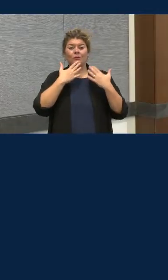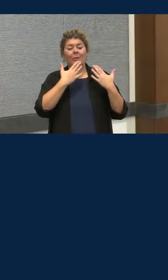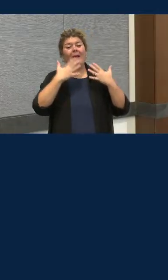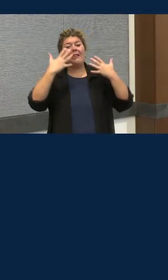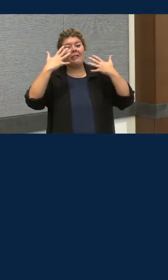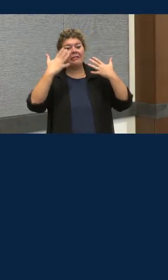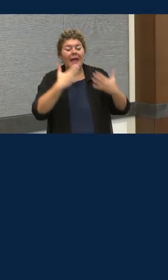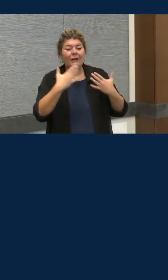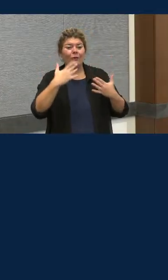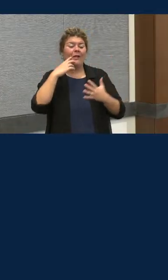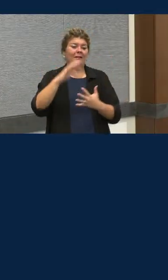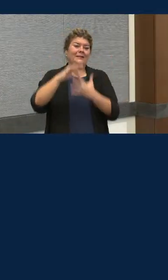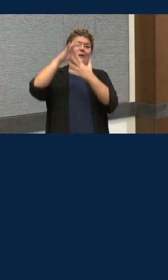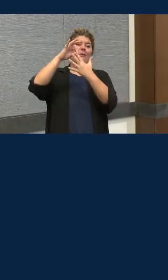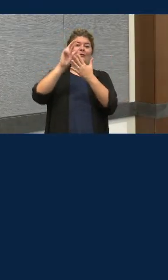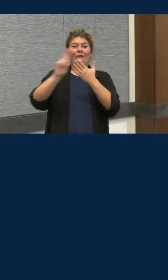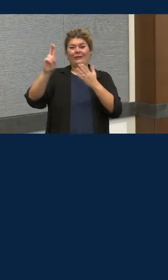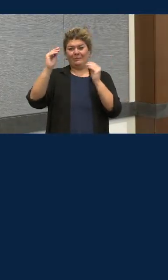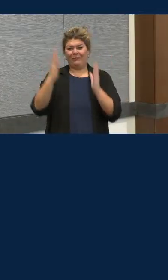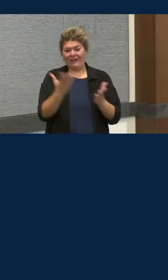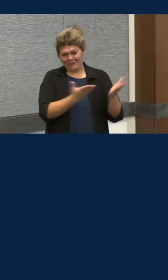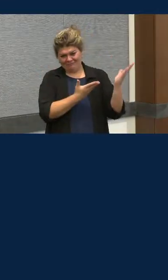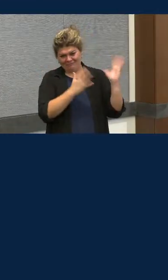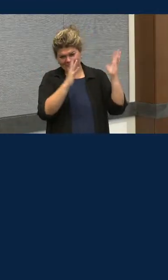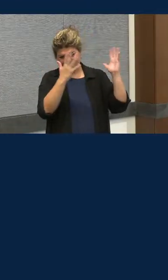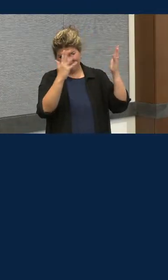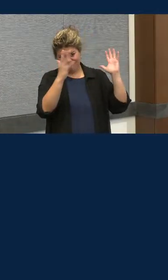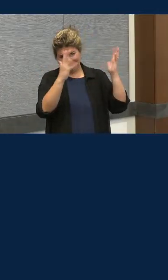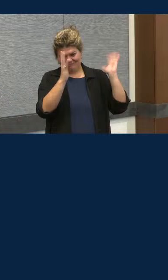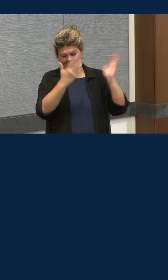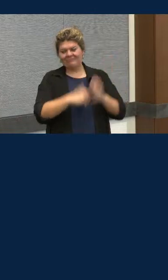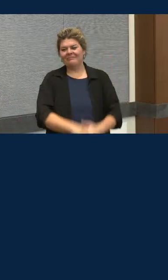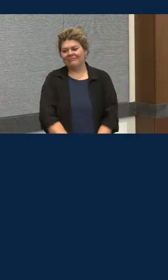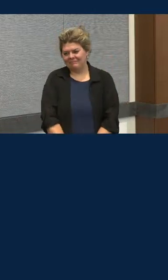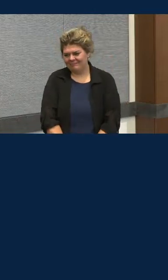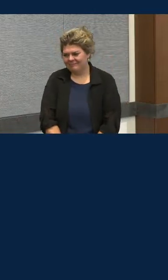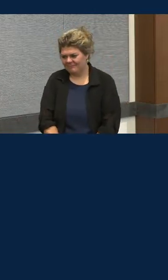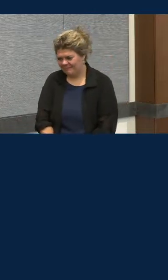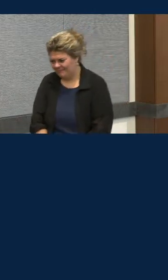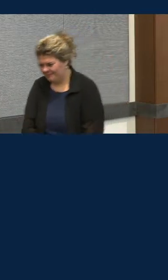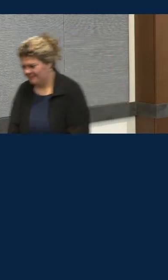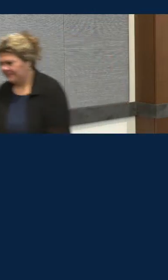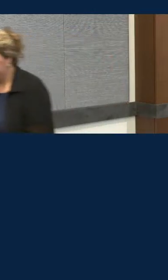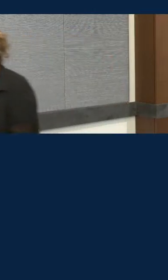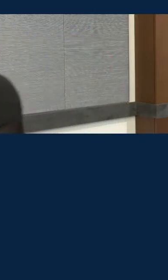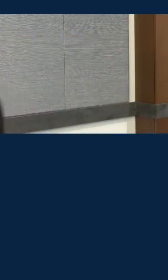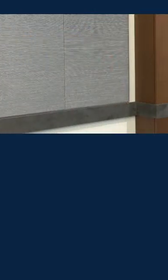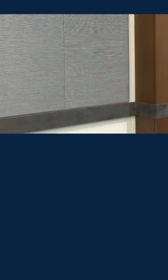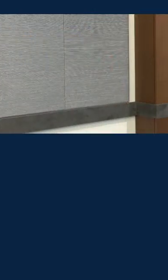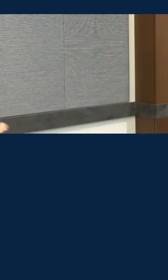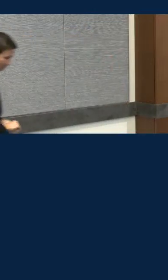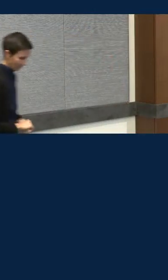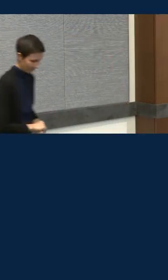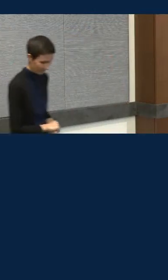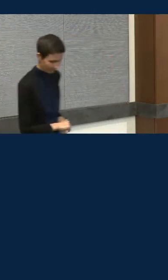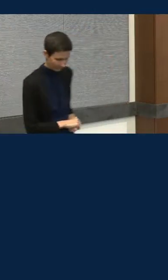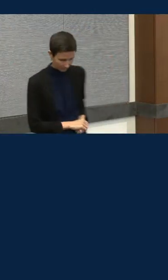University professor.